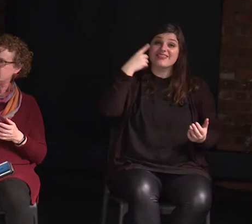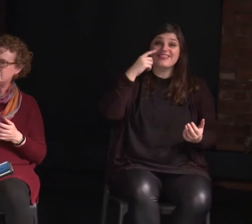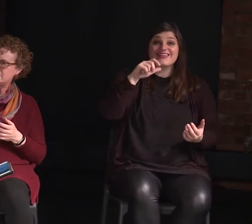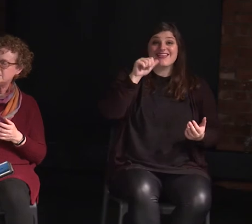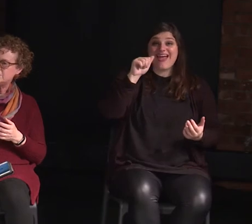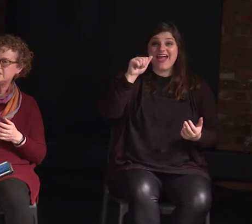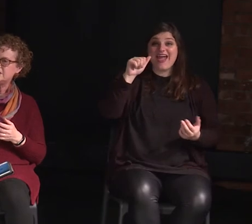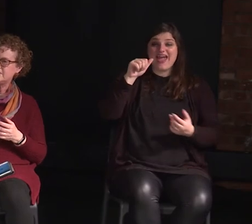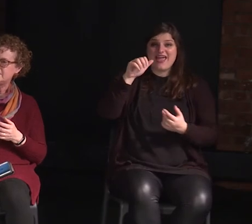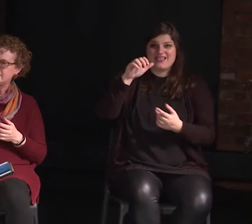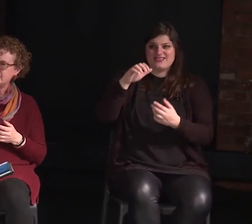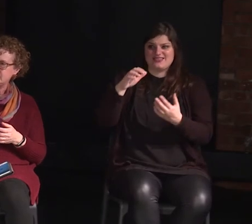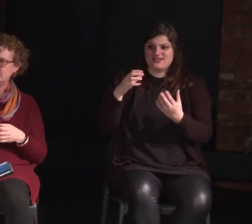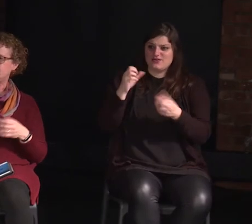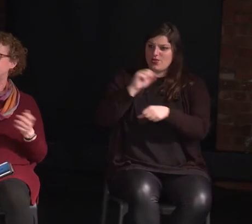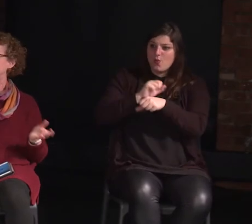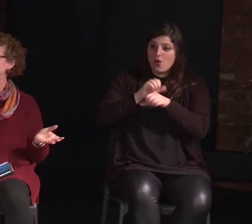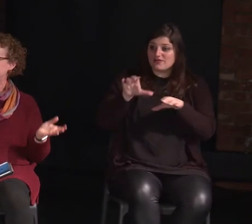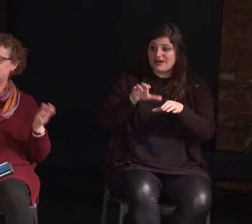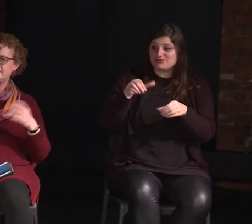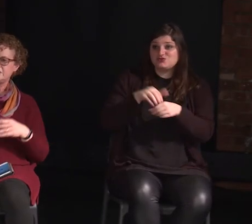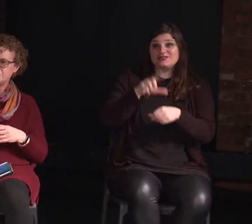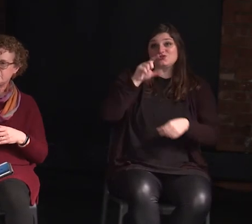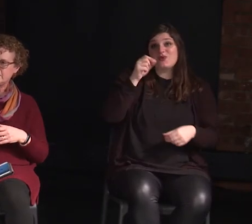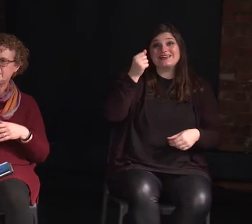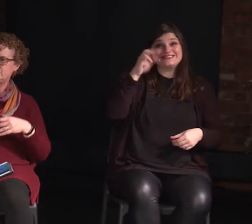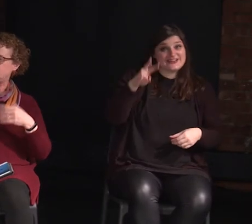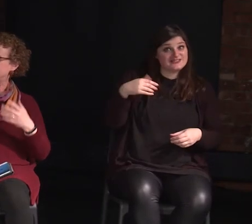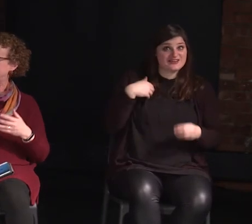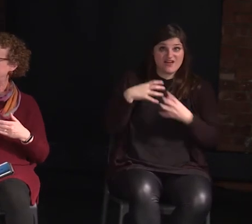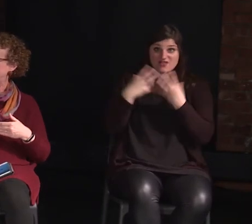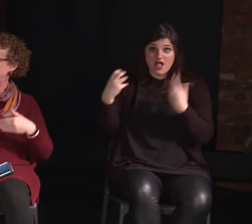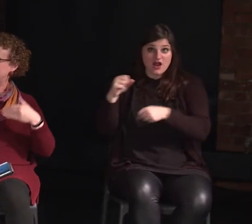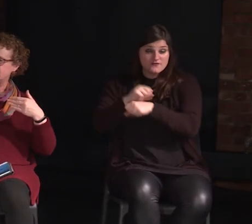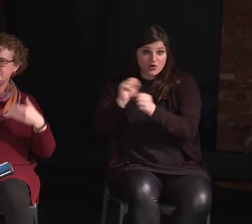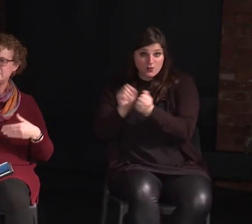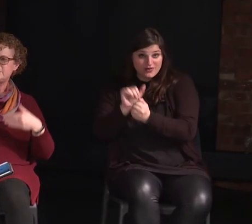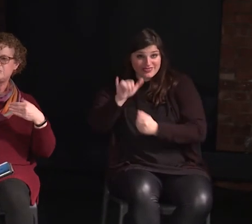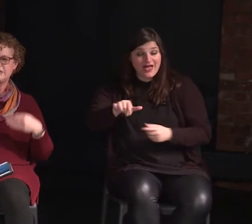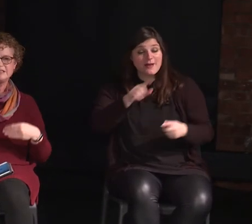was done in 2017 but going back to Dana Gioia who articulated that there needed to be grants